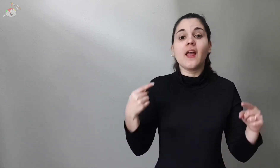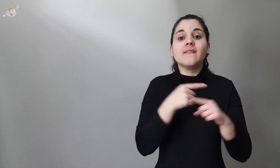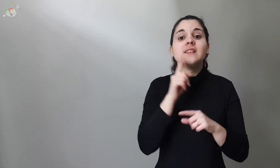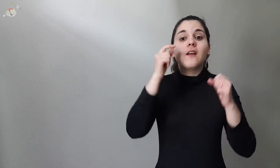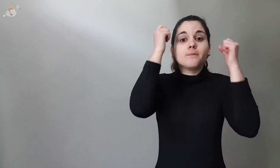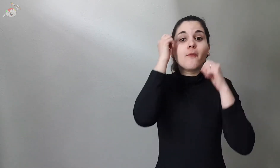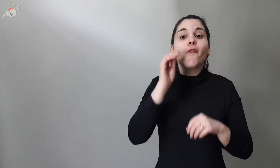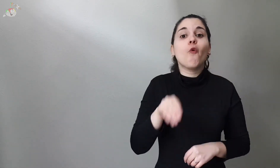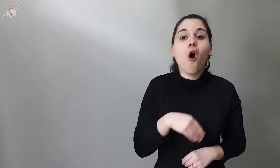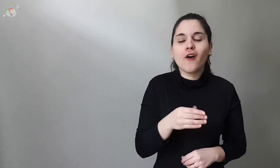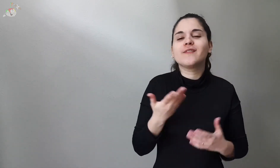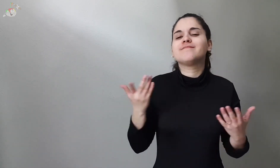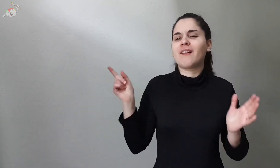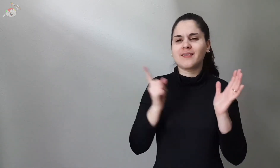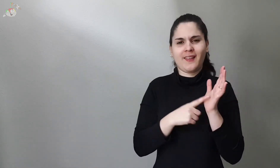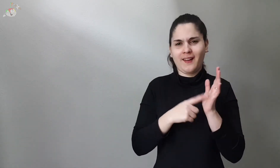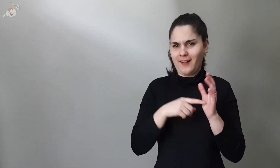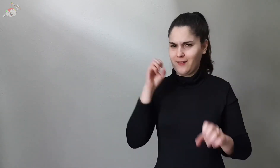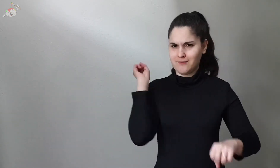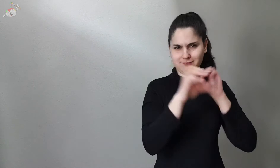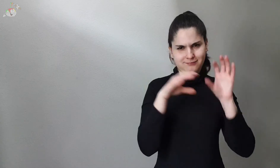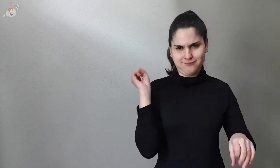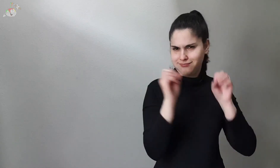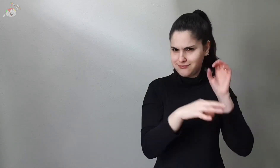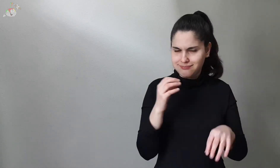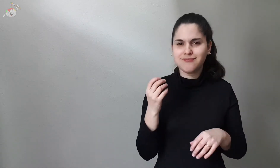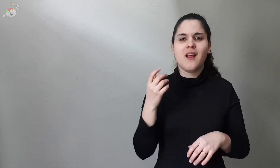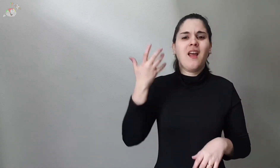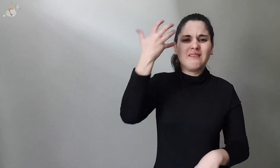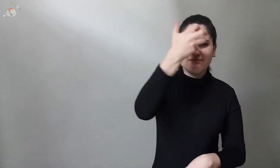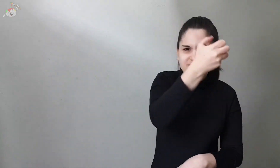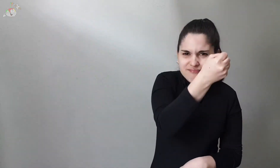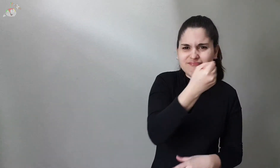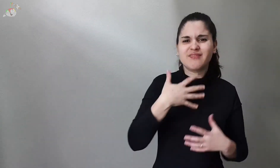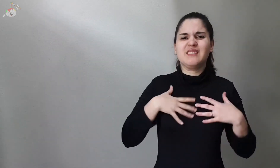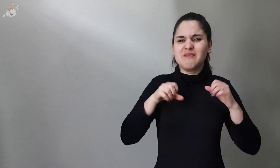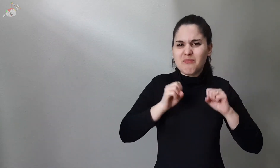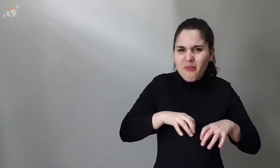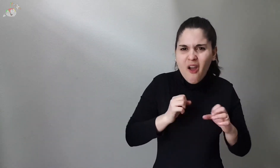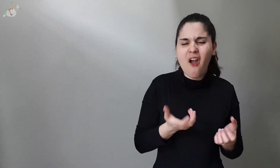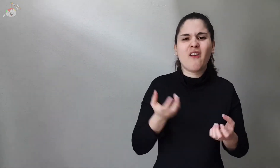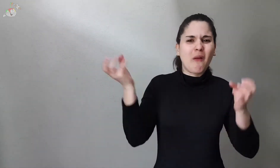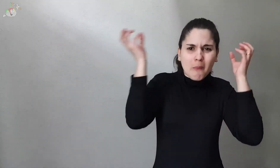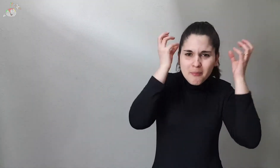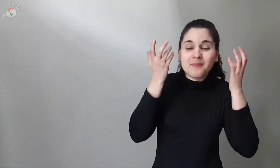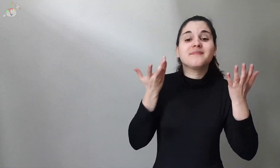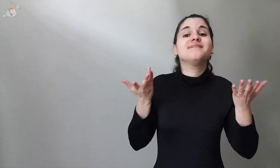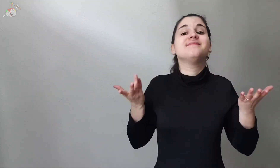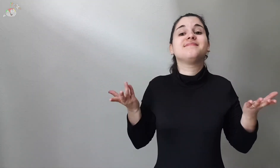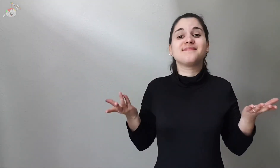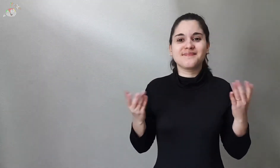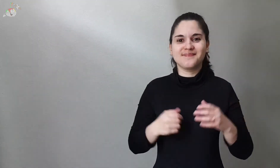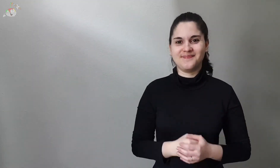On the other hand, if they don't wear it then you have the right to pull, to hit them or to squeeze oranges and dirty them.